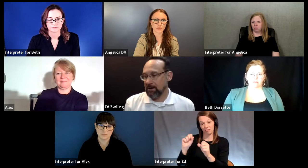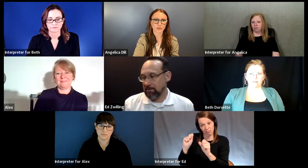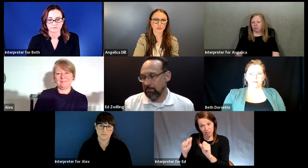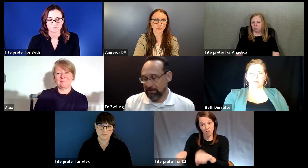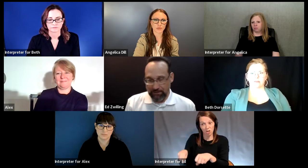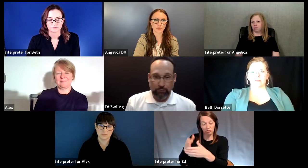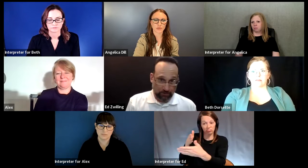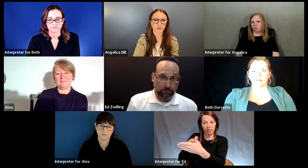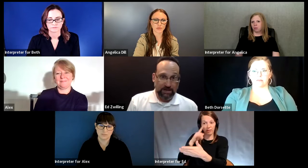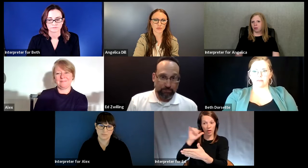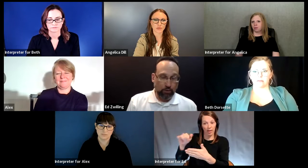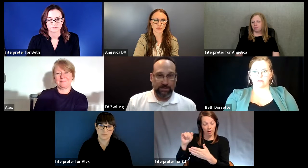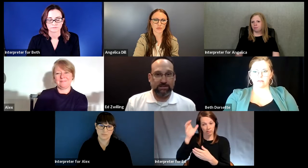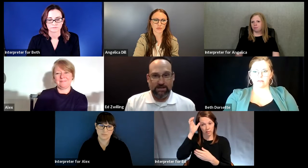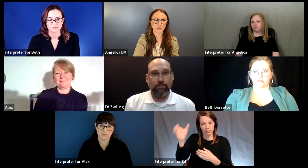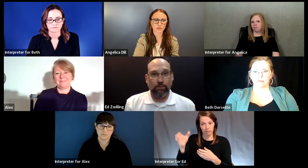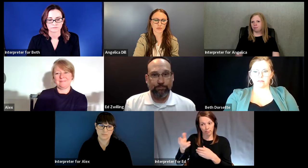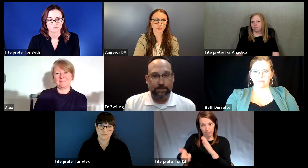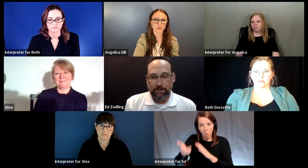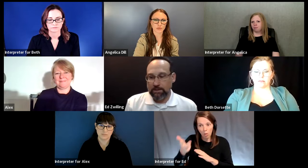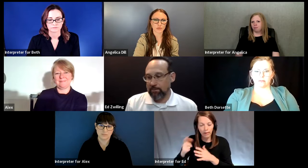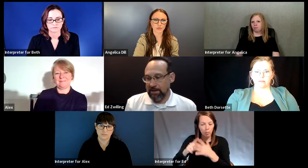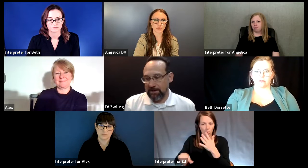Which I think would include that bowling example.